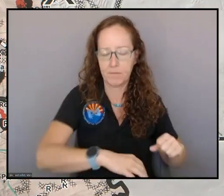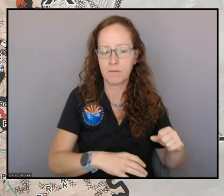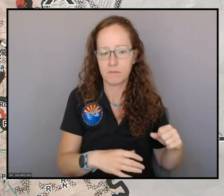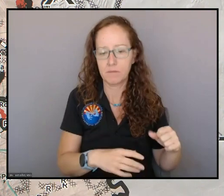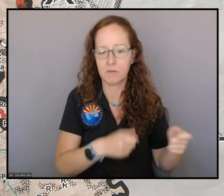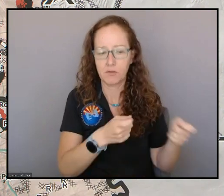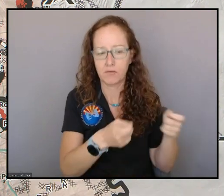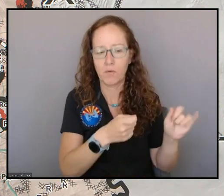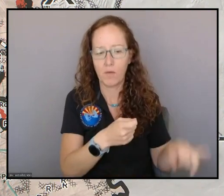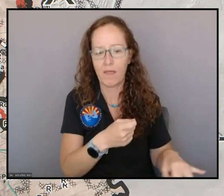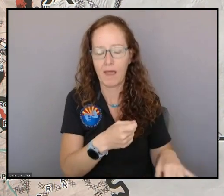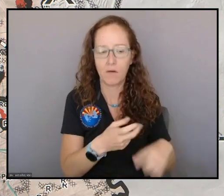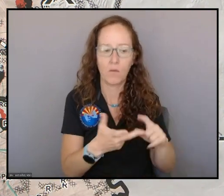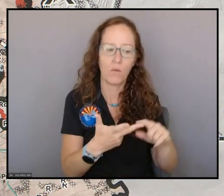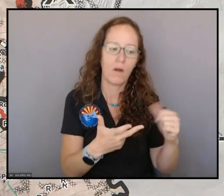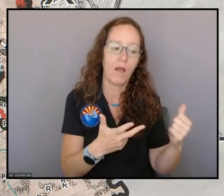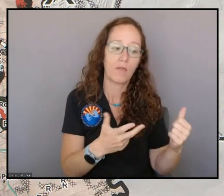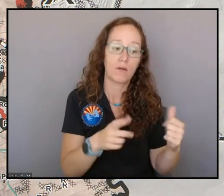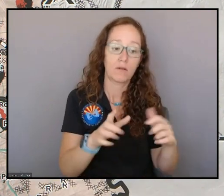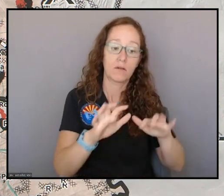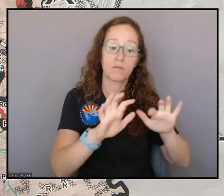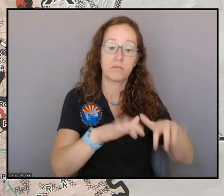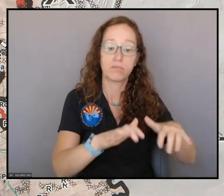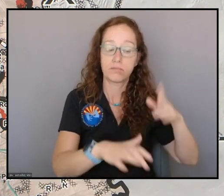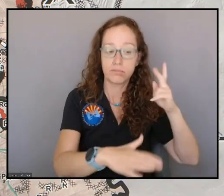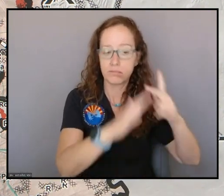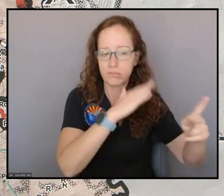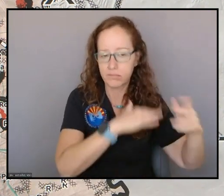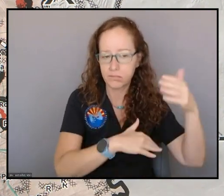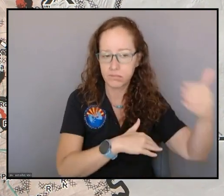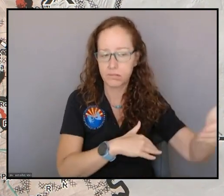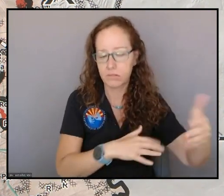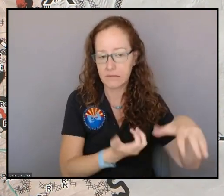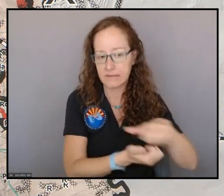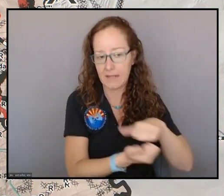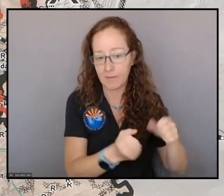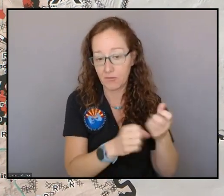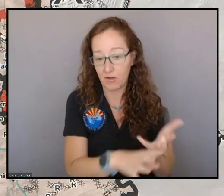that are forecasted out in the distant future there. So again